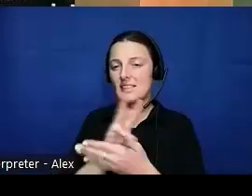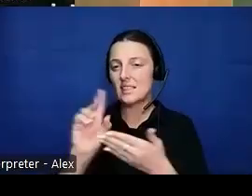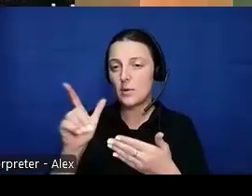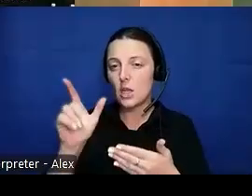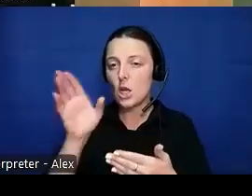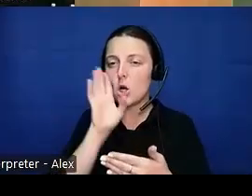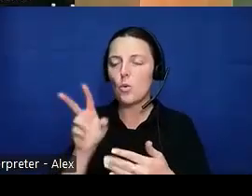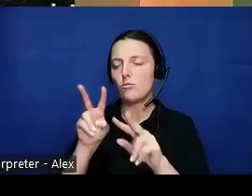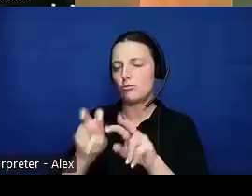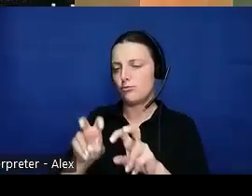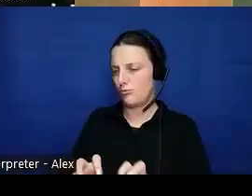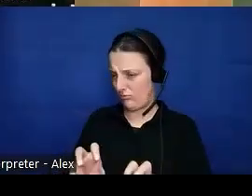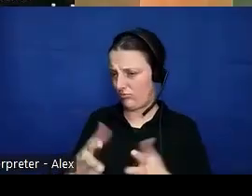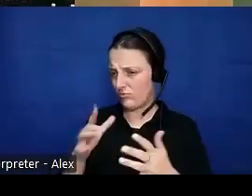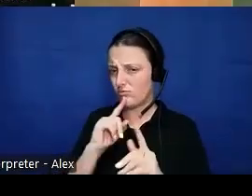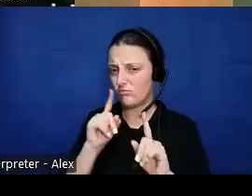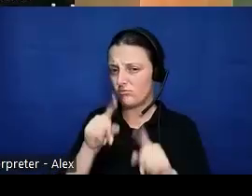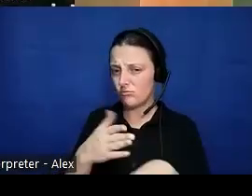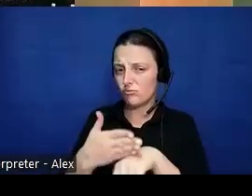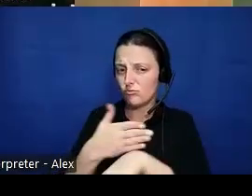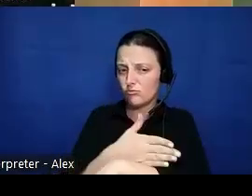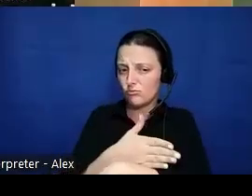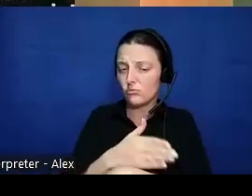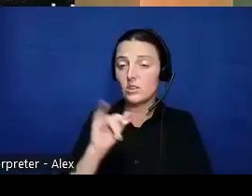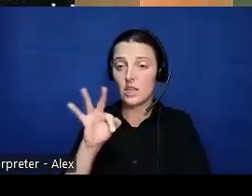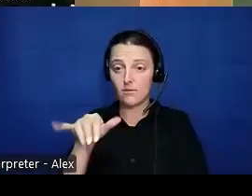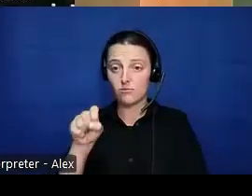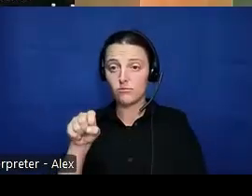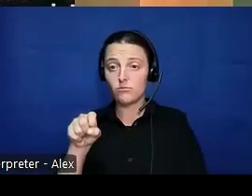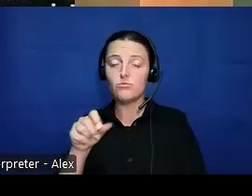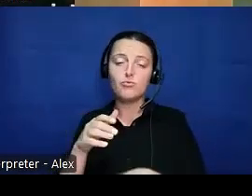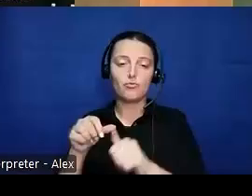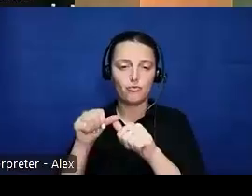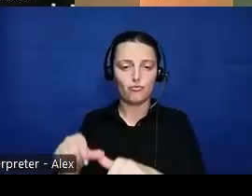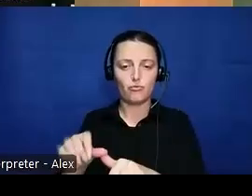sataloprag there there's going to be a significant number who are not and so then they would be